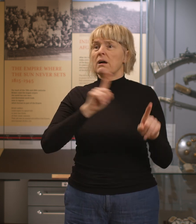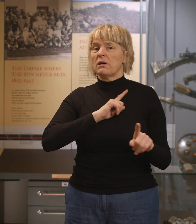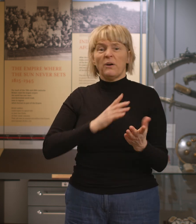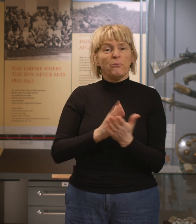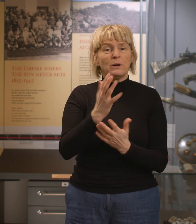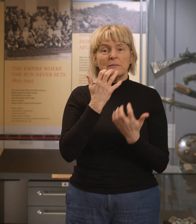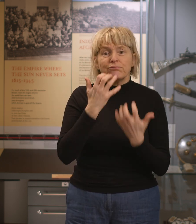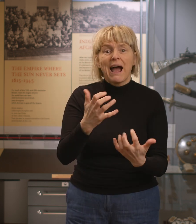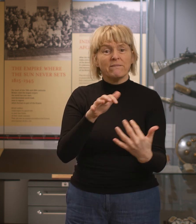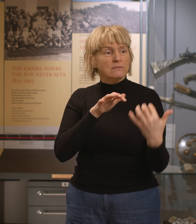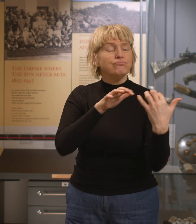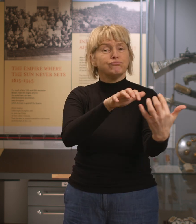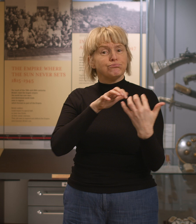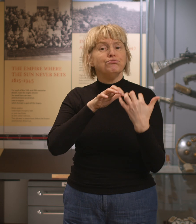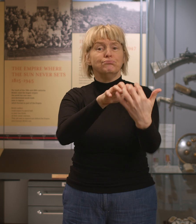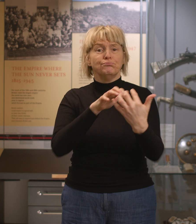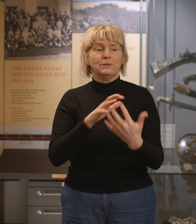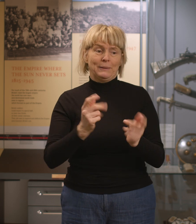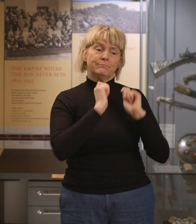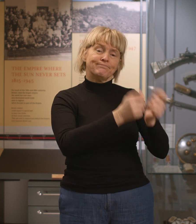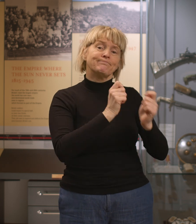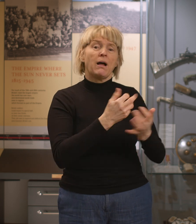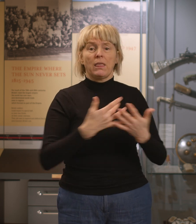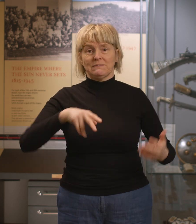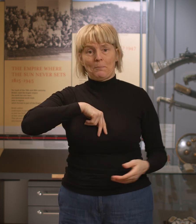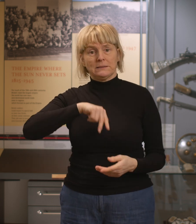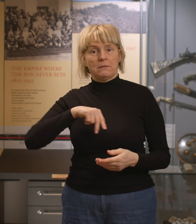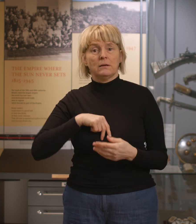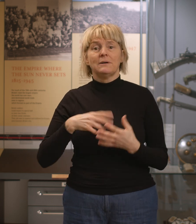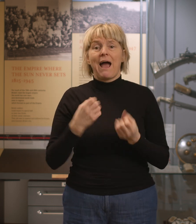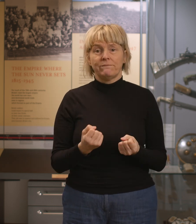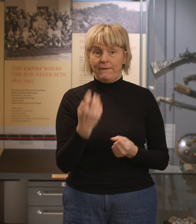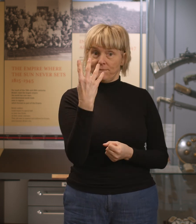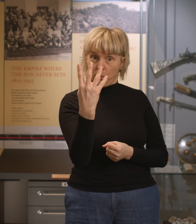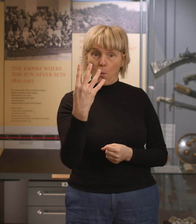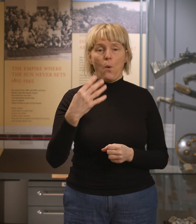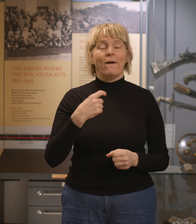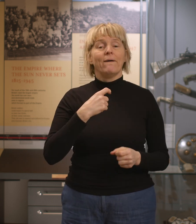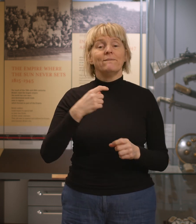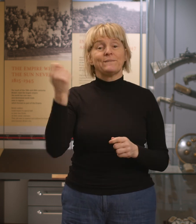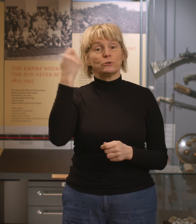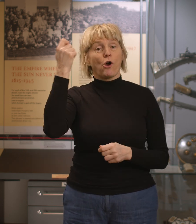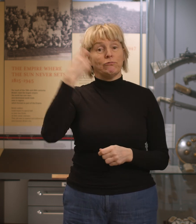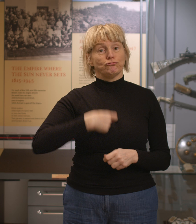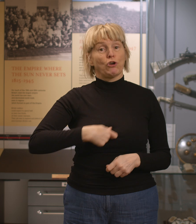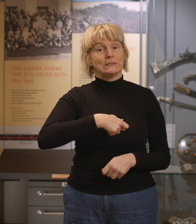for many acts of bravery, including four Victoria Crosses, the highest and most prestigious award